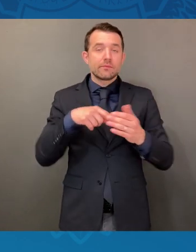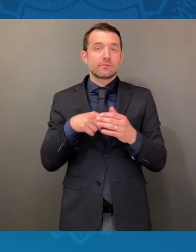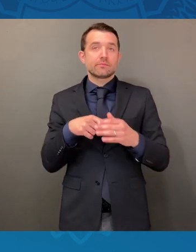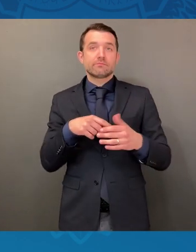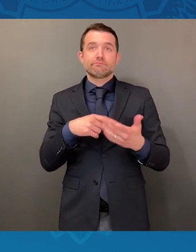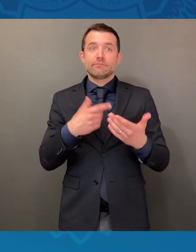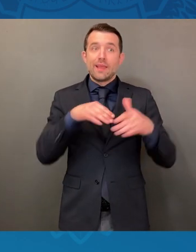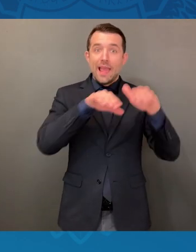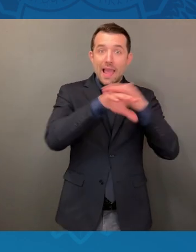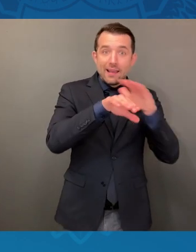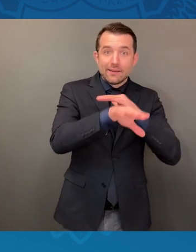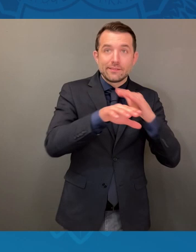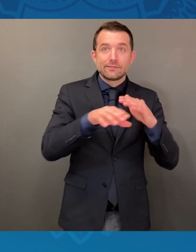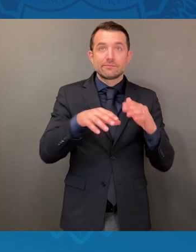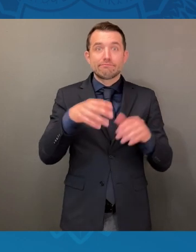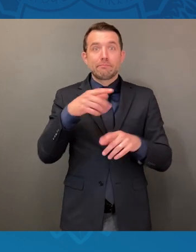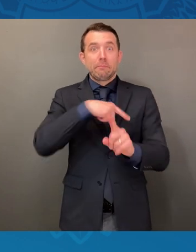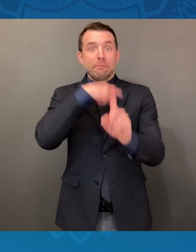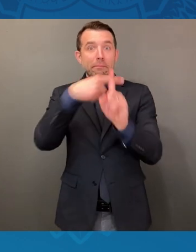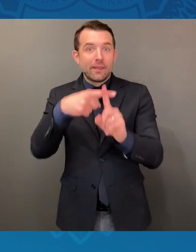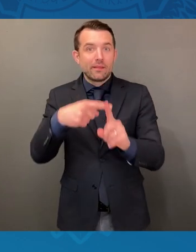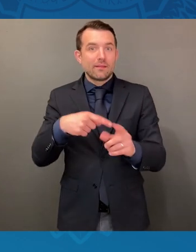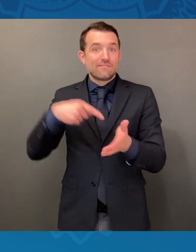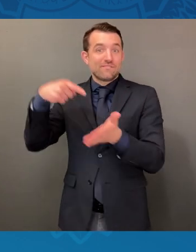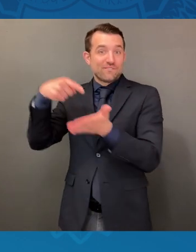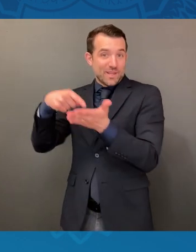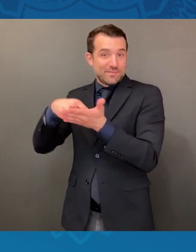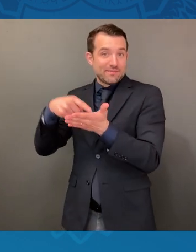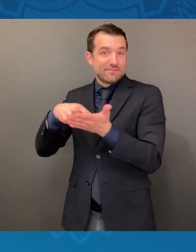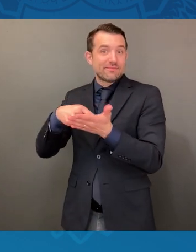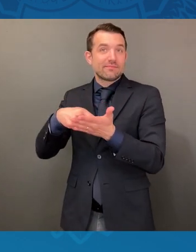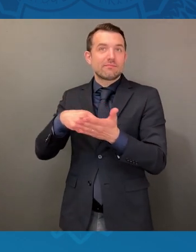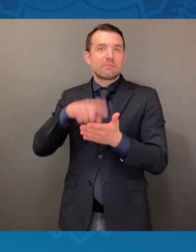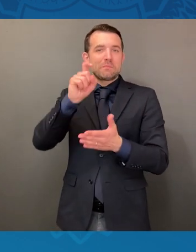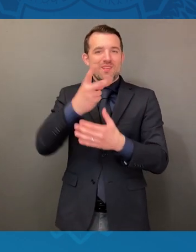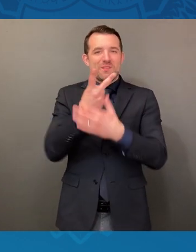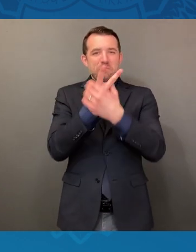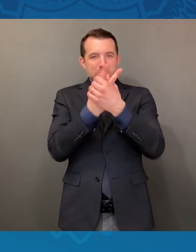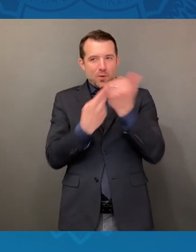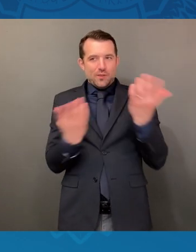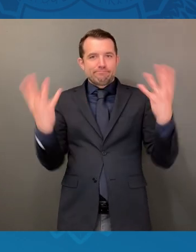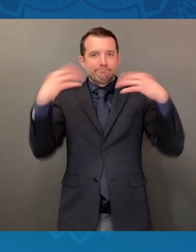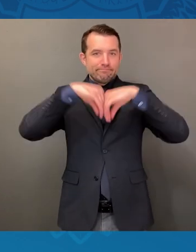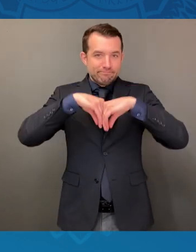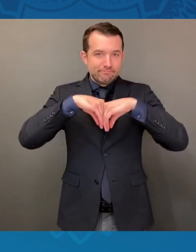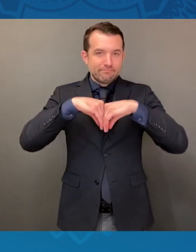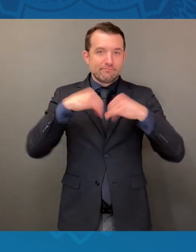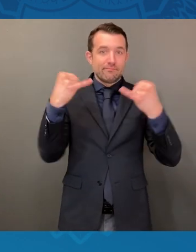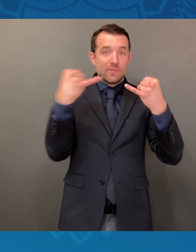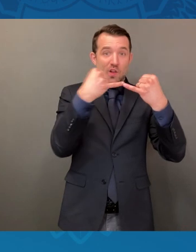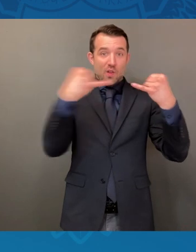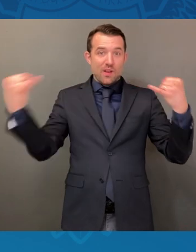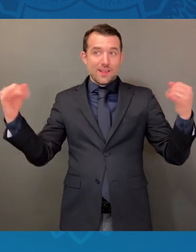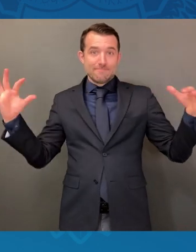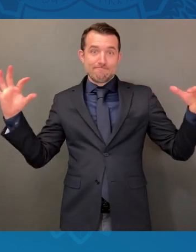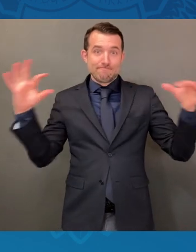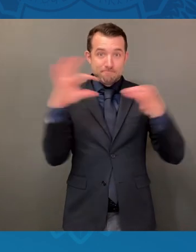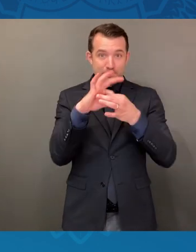because you need both. You need to lay down the fiber, but you also need to be able to pay for it and afford it.